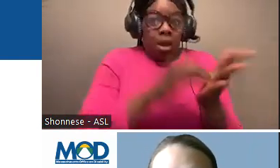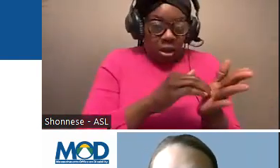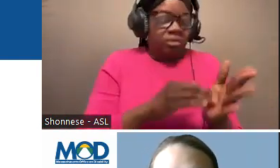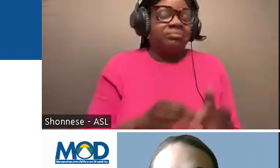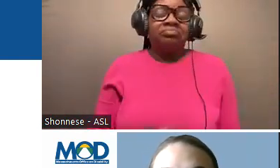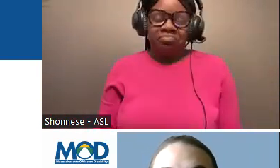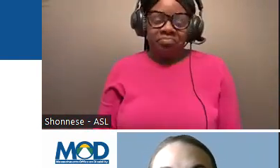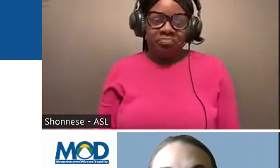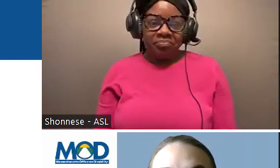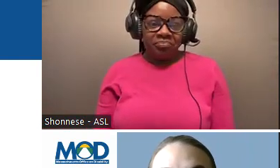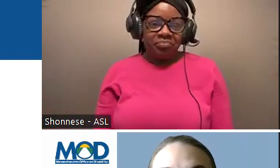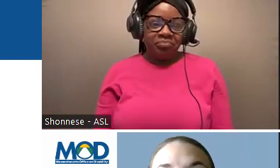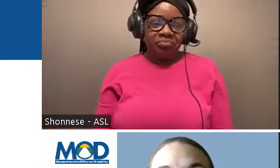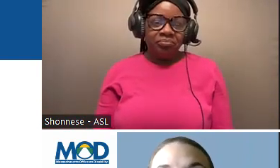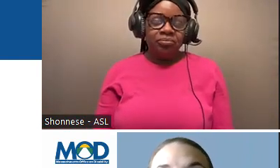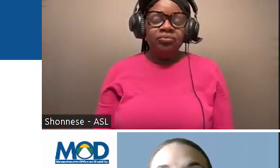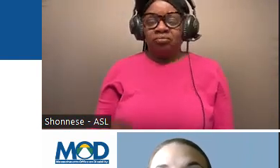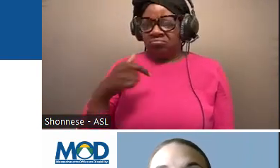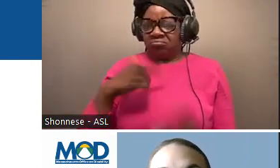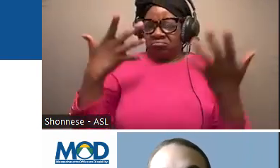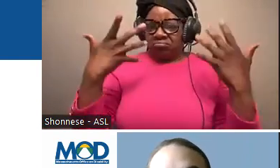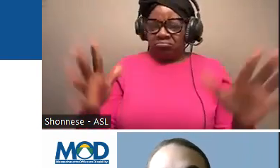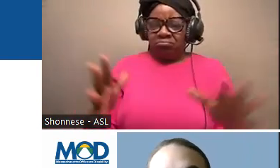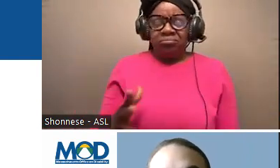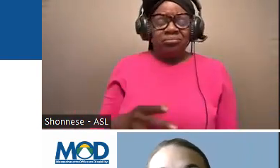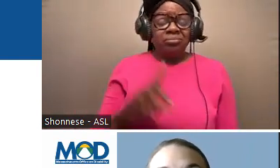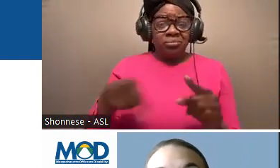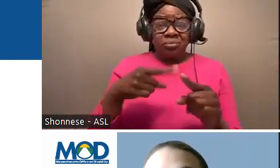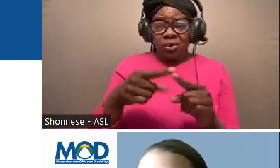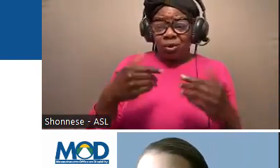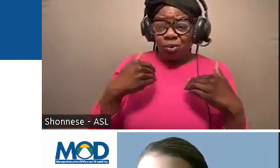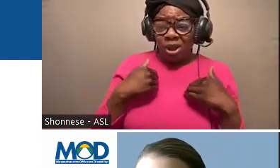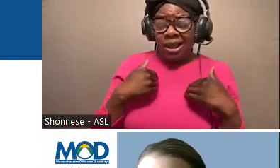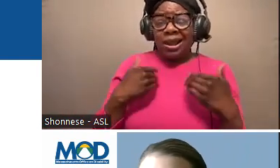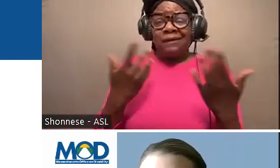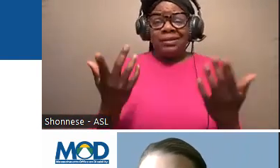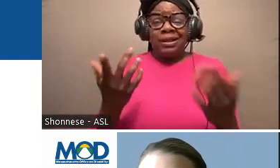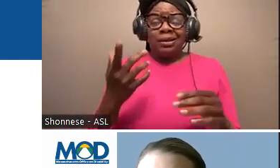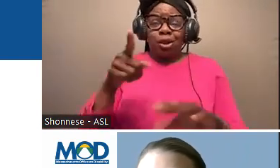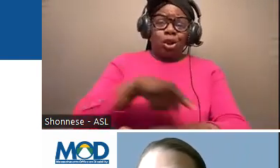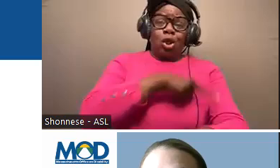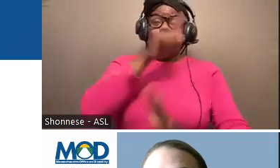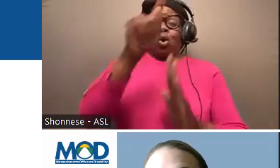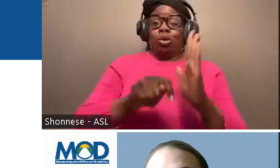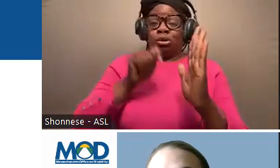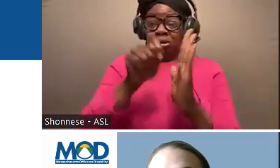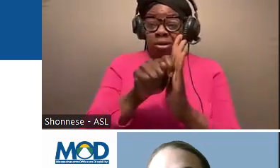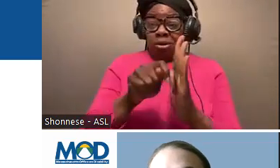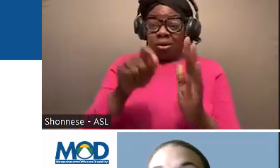You know, I've seen, especially when you have kind of long-term accommodations,